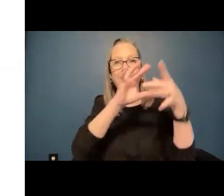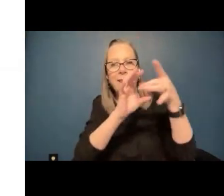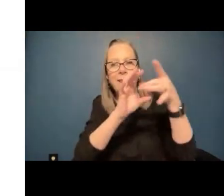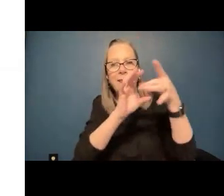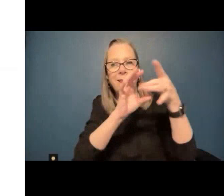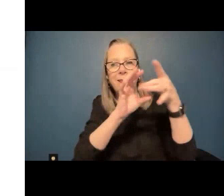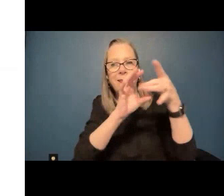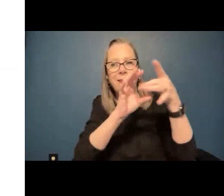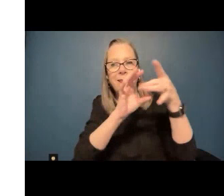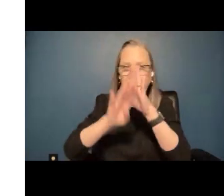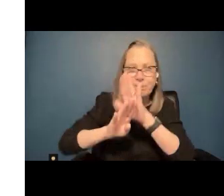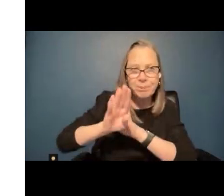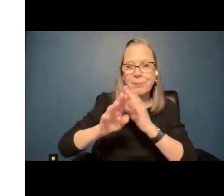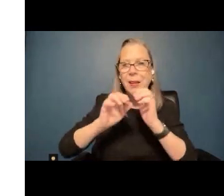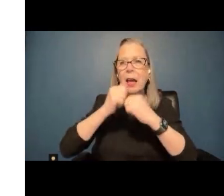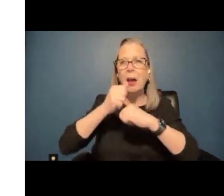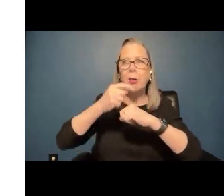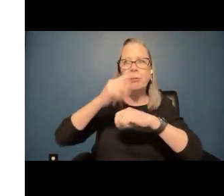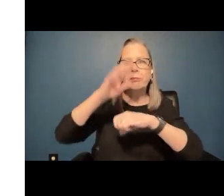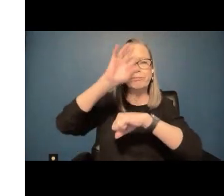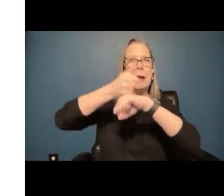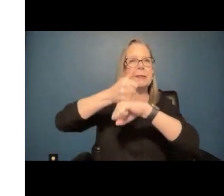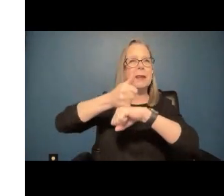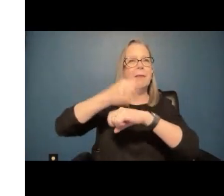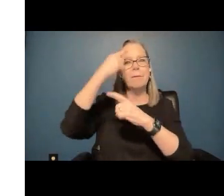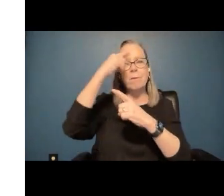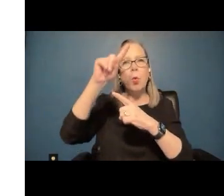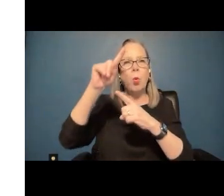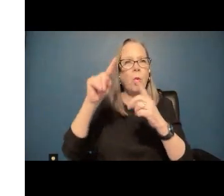evaluative mindset for to inform your data collection efforts.